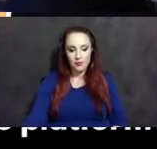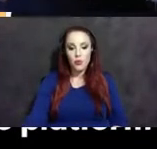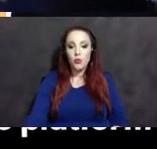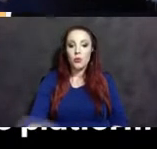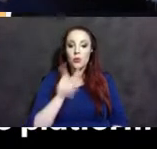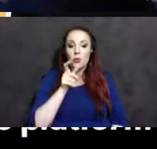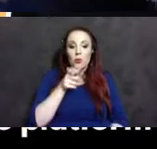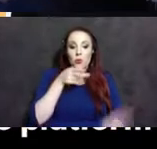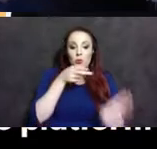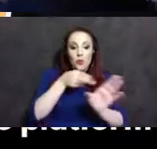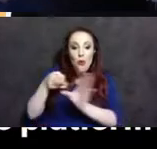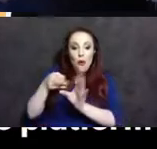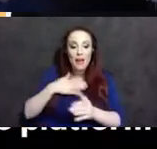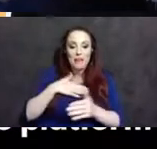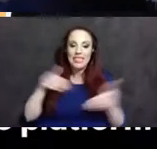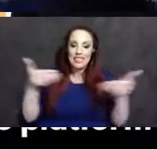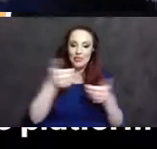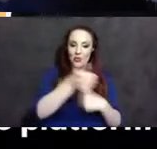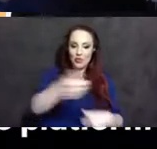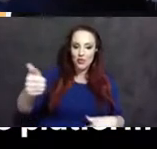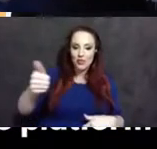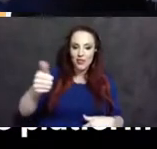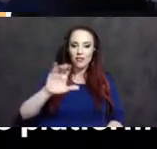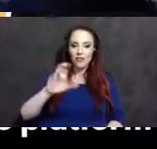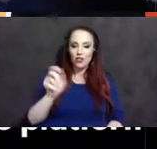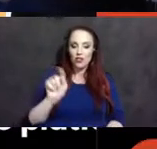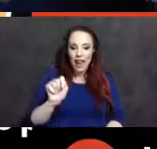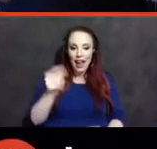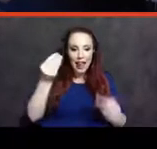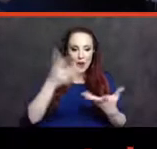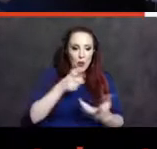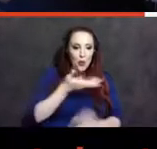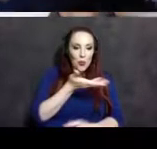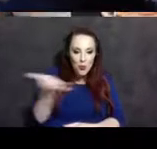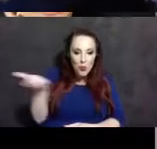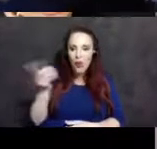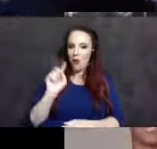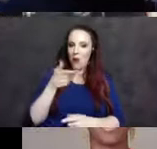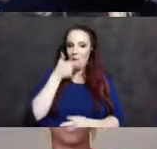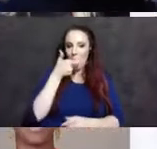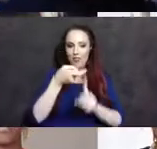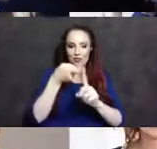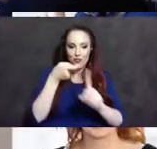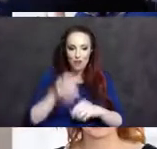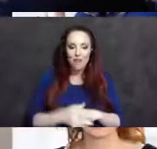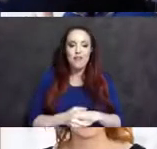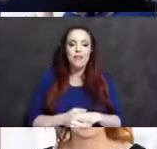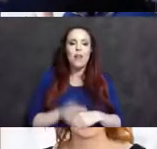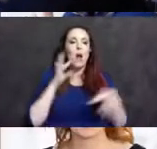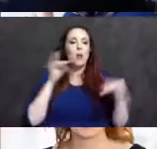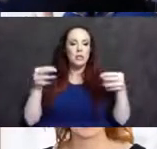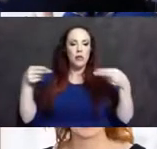Let us know who you are and where you're tuning in from.